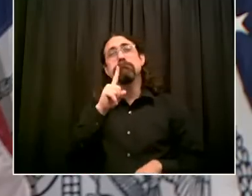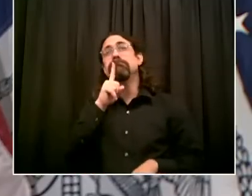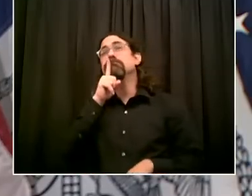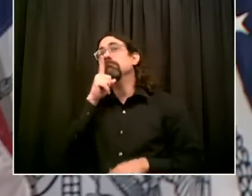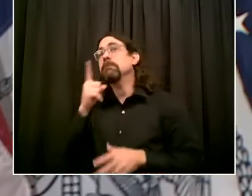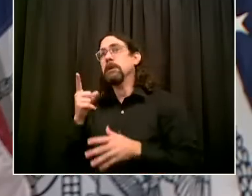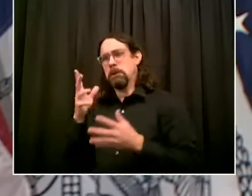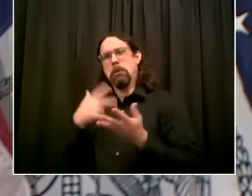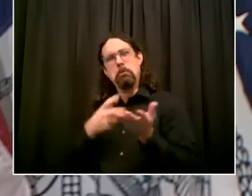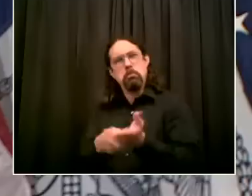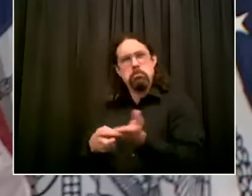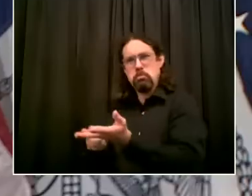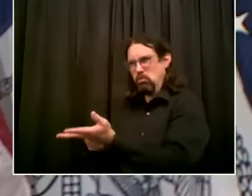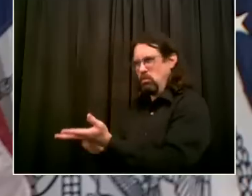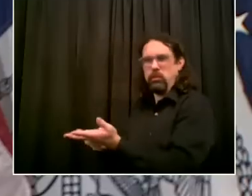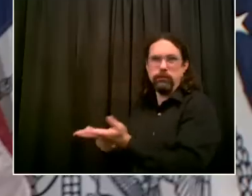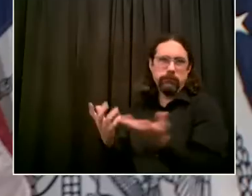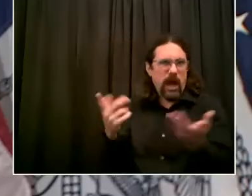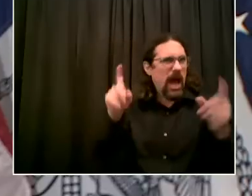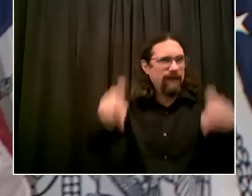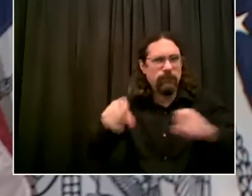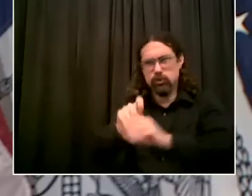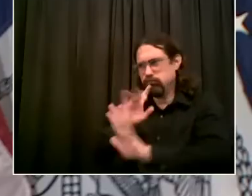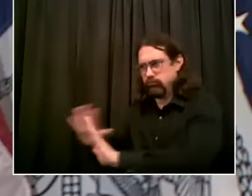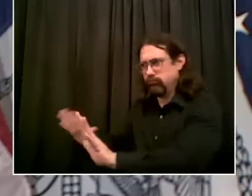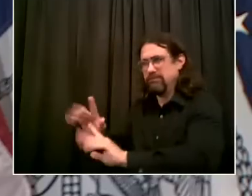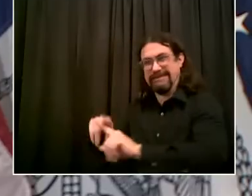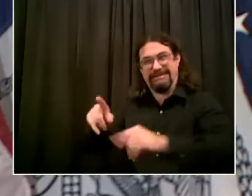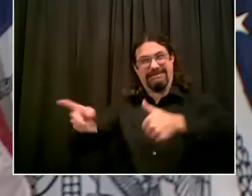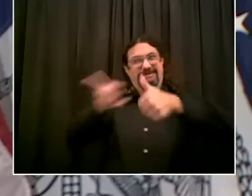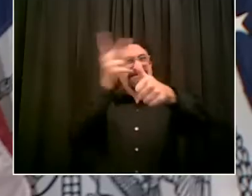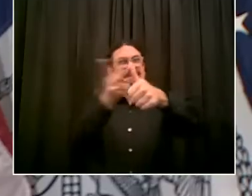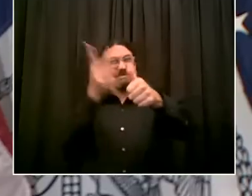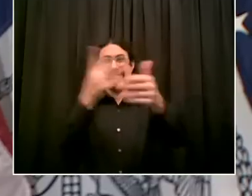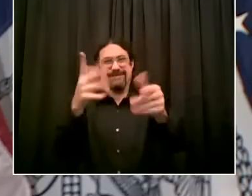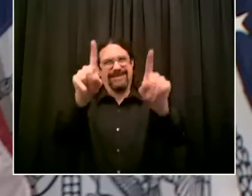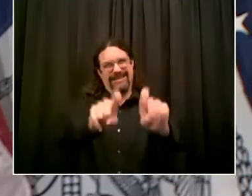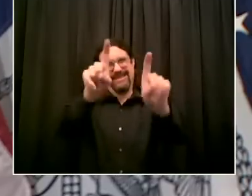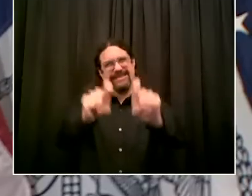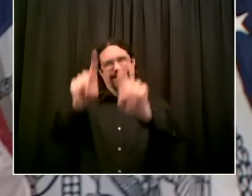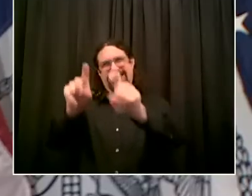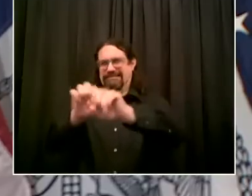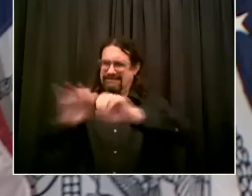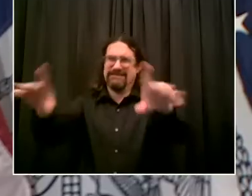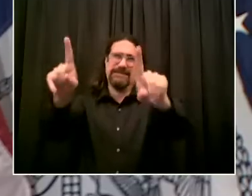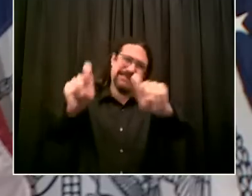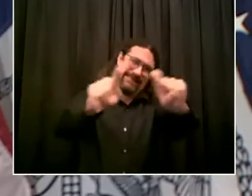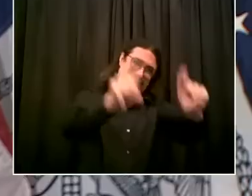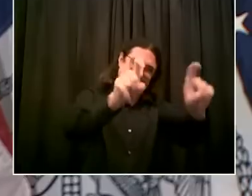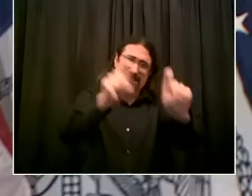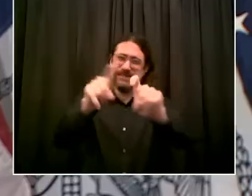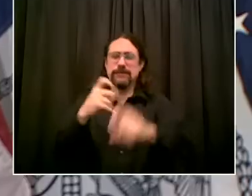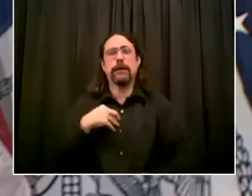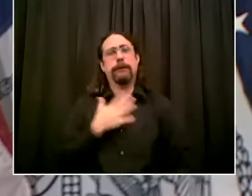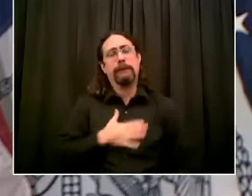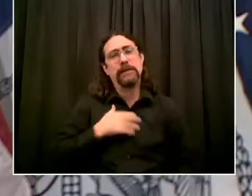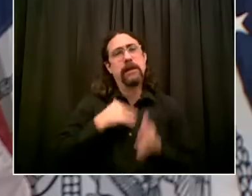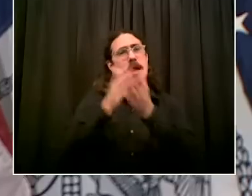WE NEED FOLKS TO BE TESTEDED. WE ARE SEEING AN UPTICK IN COMMUNITY TESTING. WE URGE EVERYONE